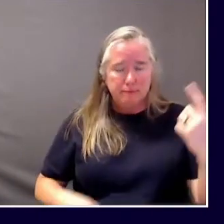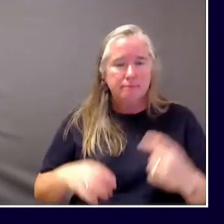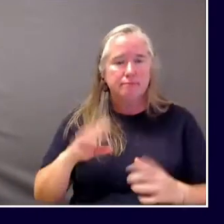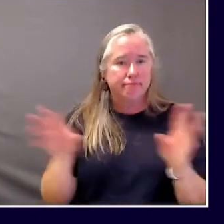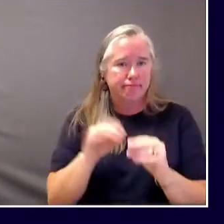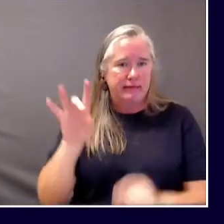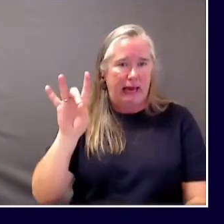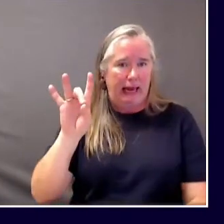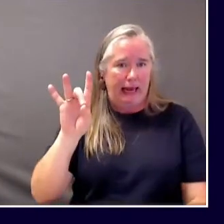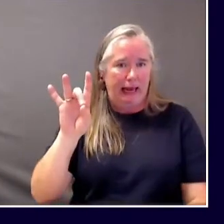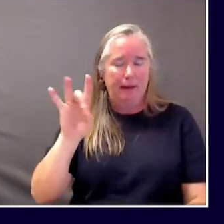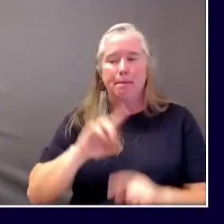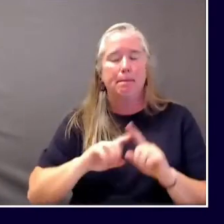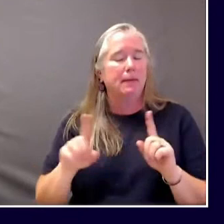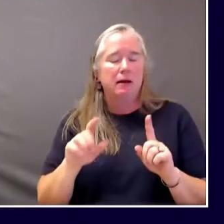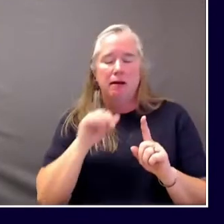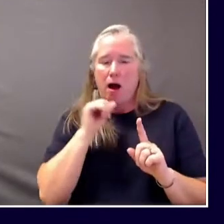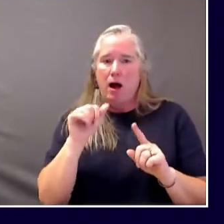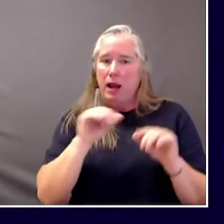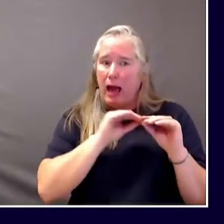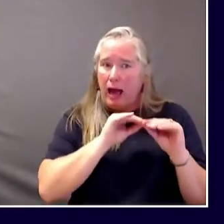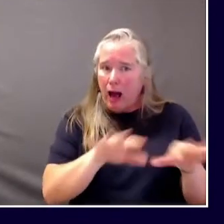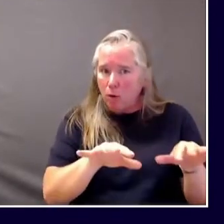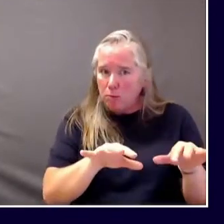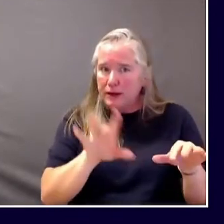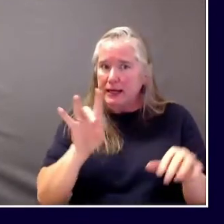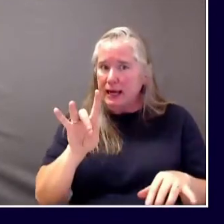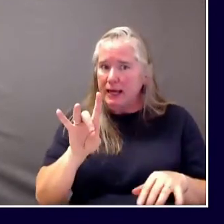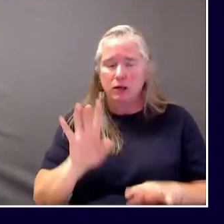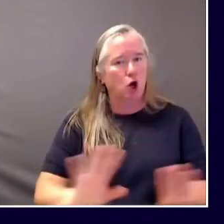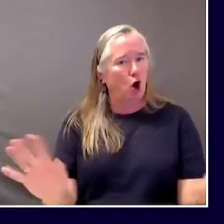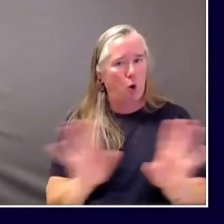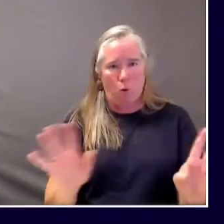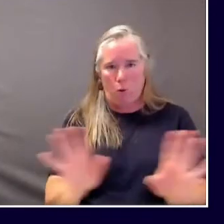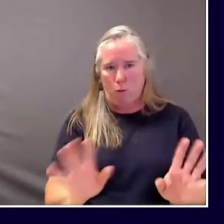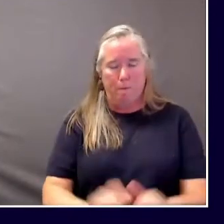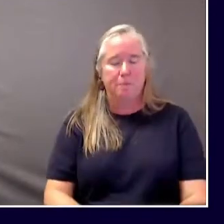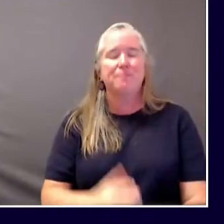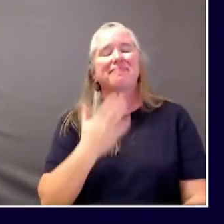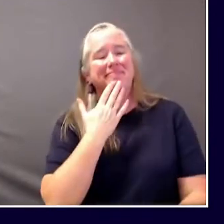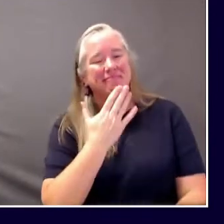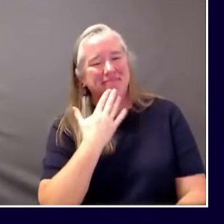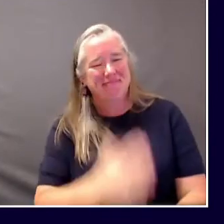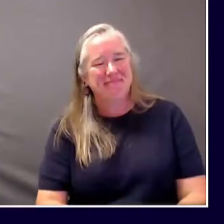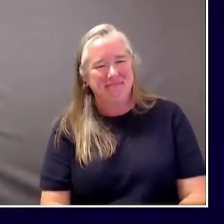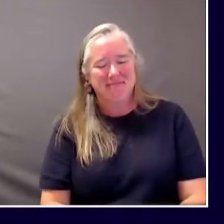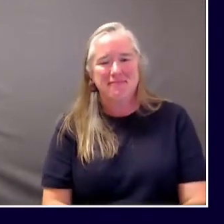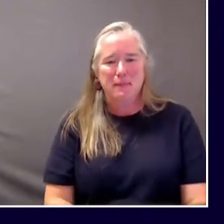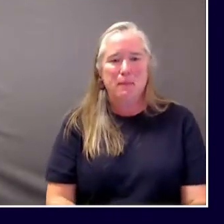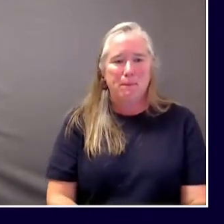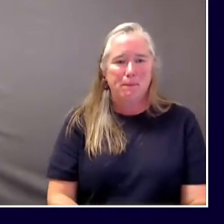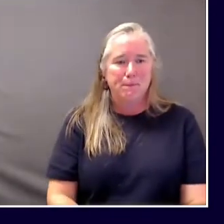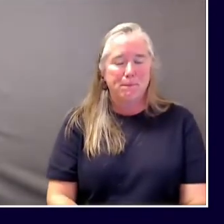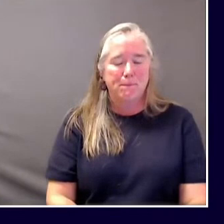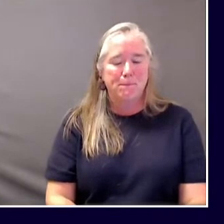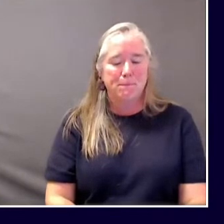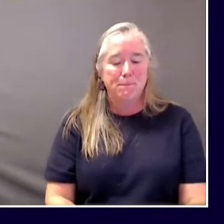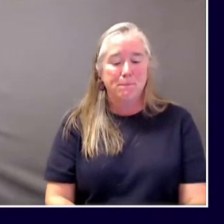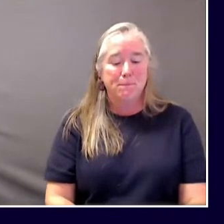outbreaks at schools I just want to really clear about that